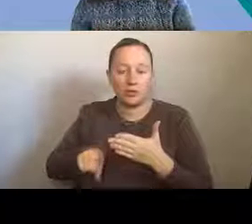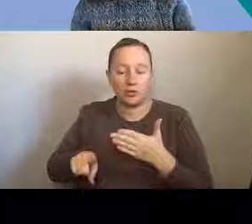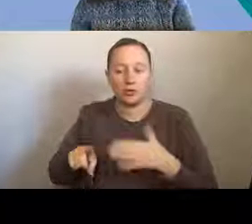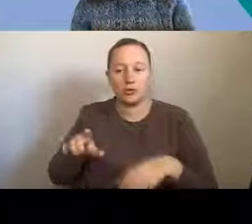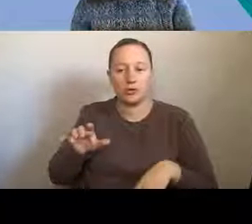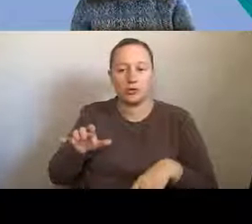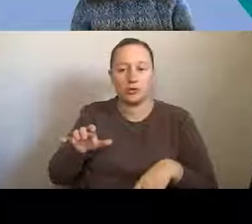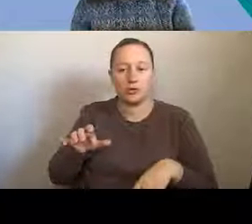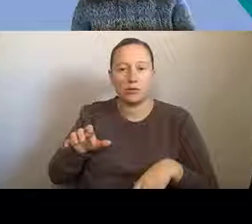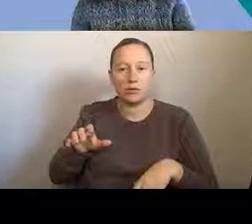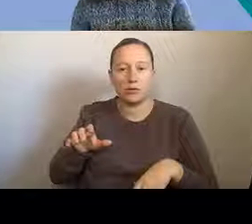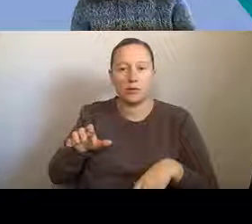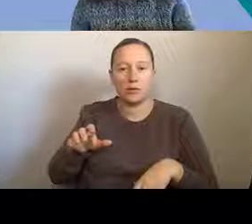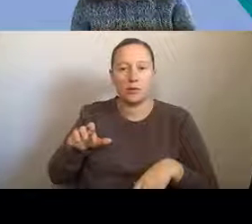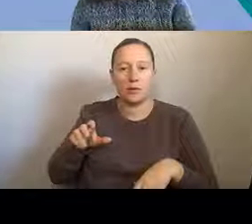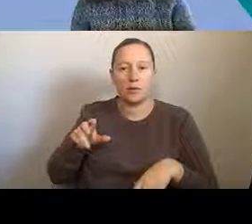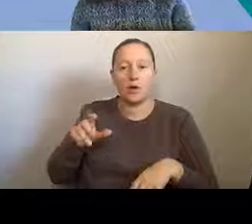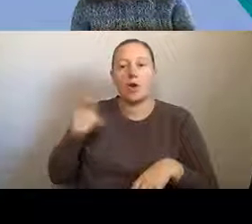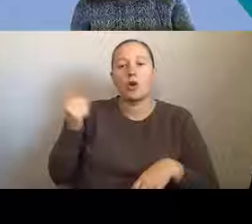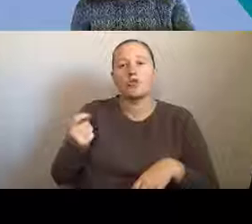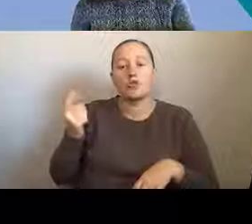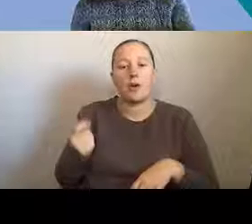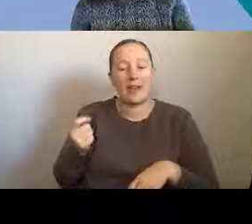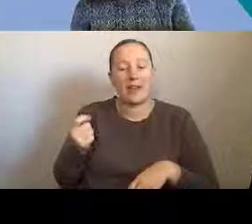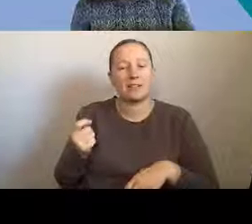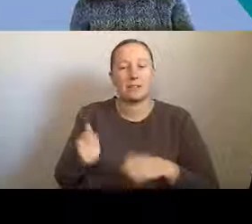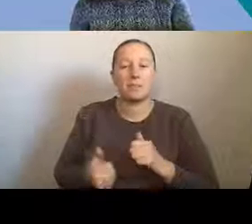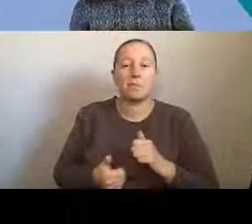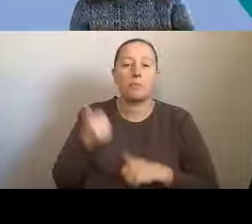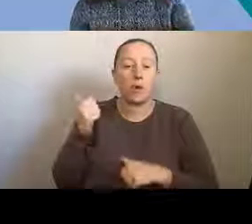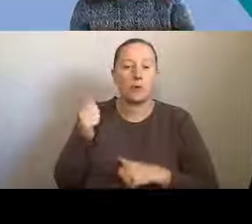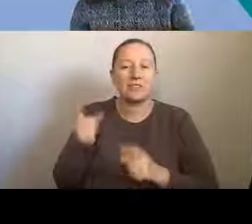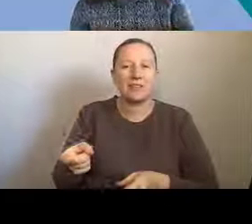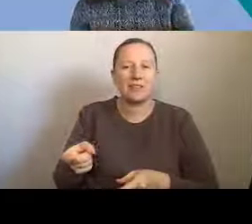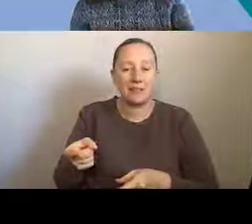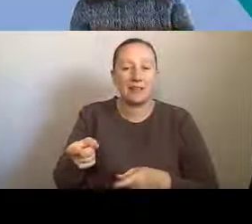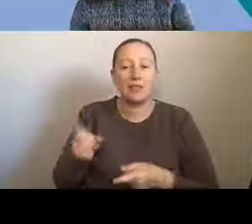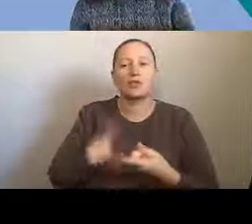are mostly given to institutions, not the individuals.